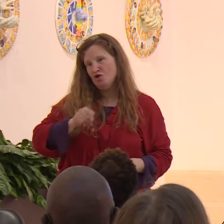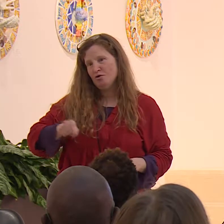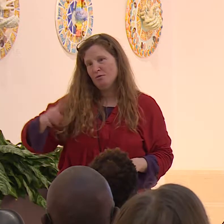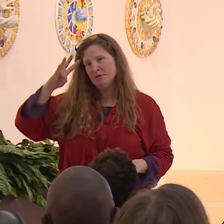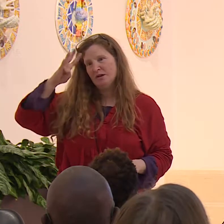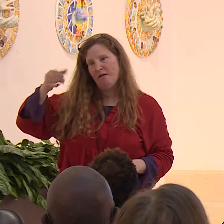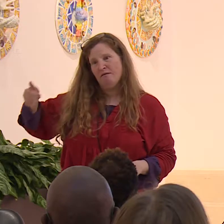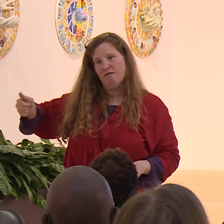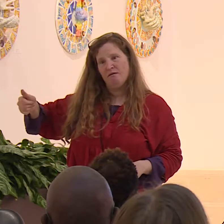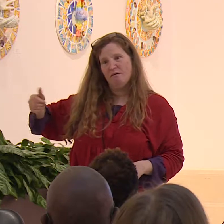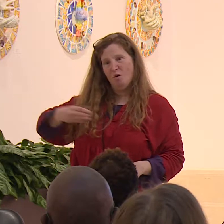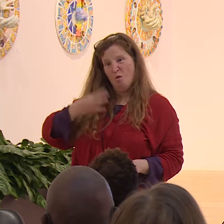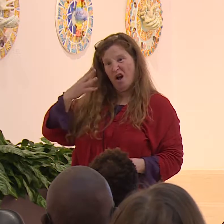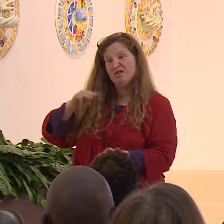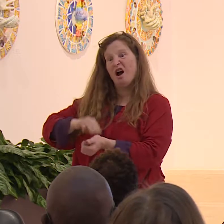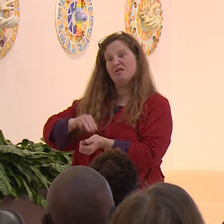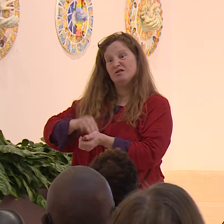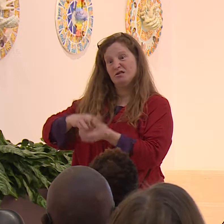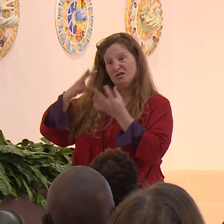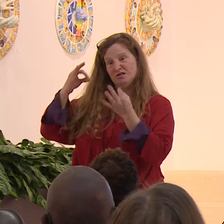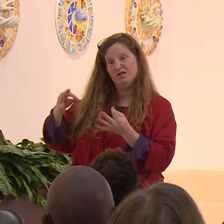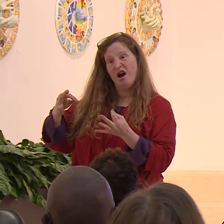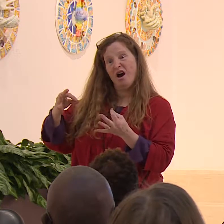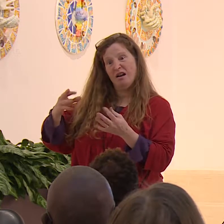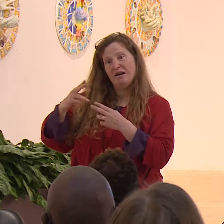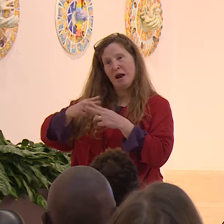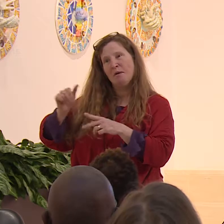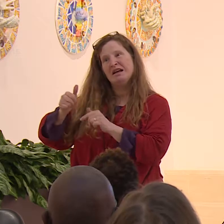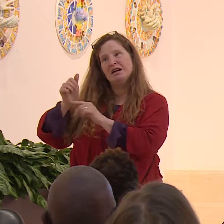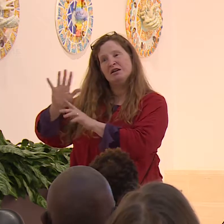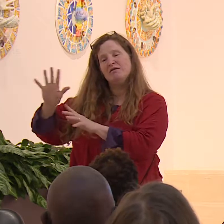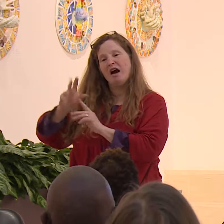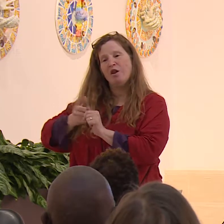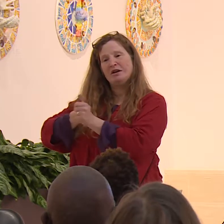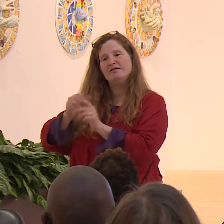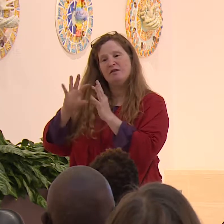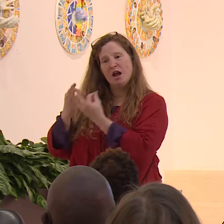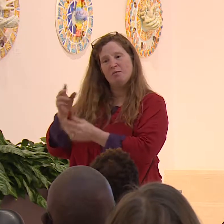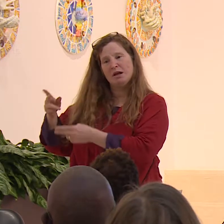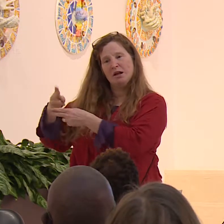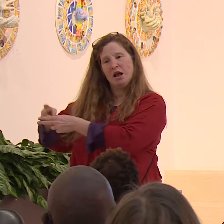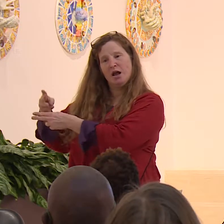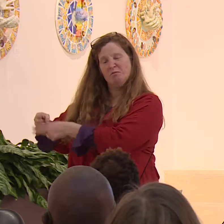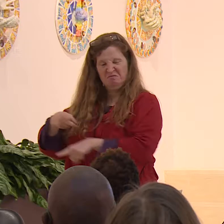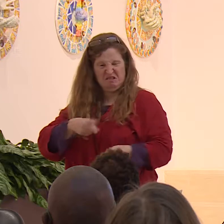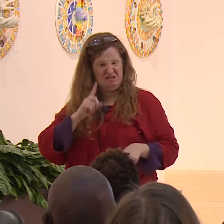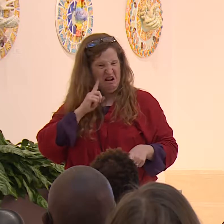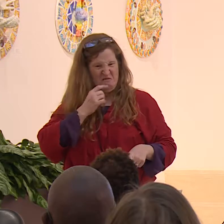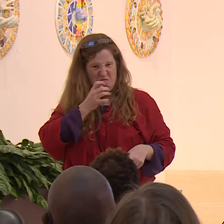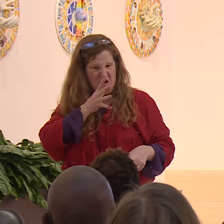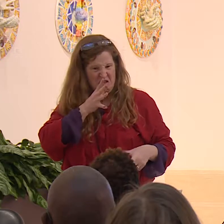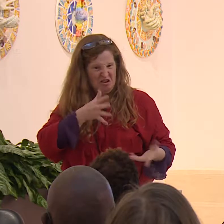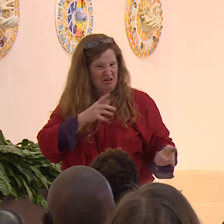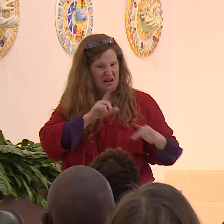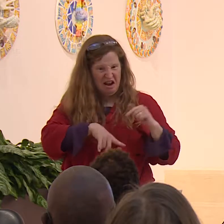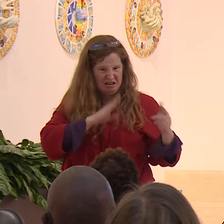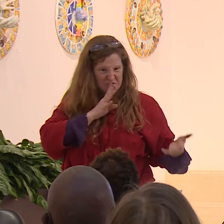The doctor decided to name the children himself, rather than allowing the deaf mother to name the children herself.